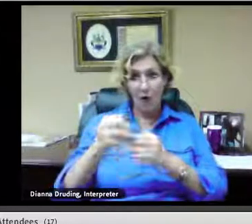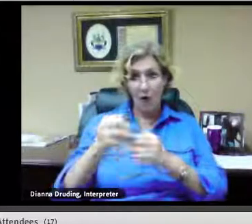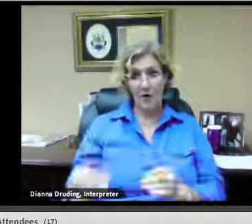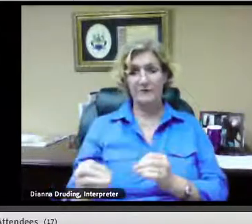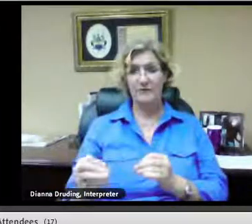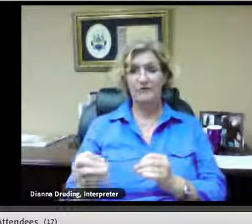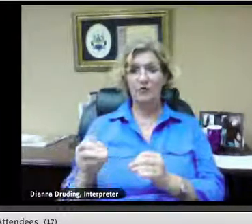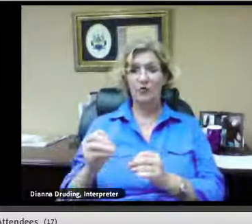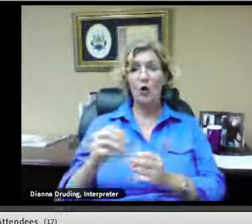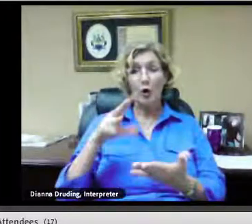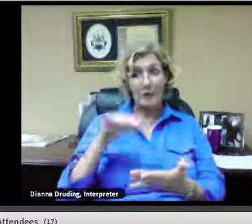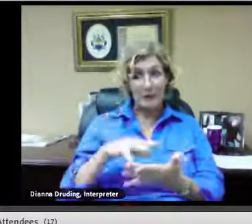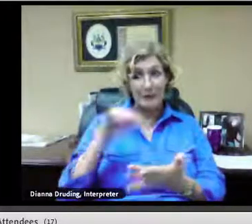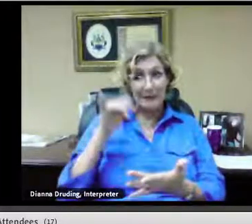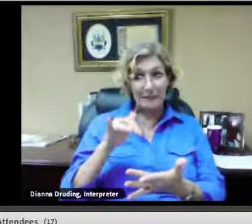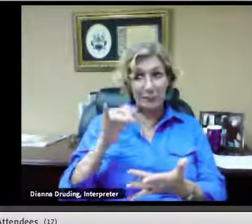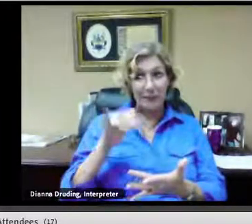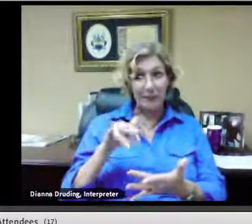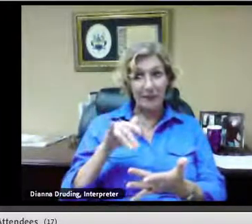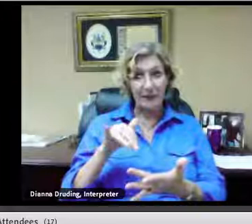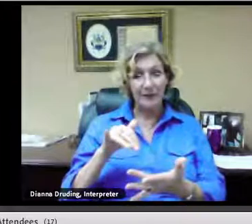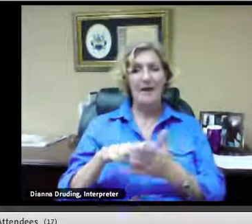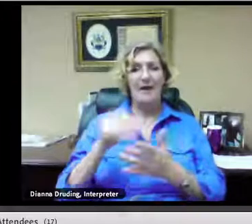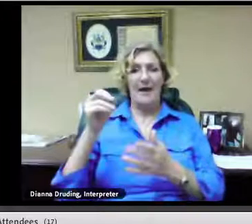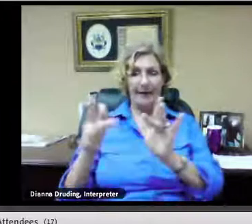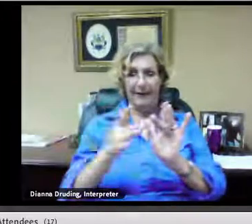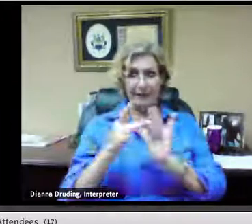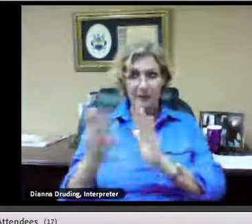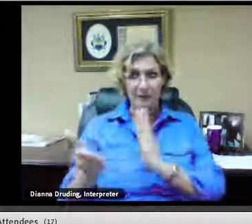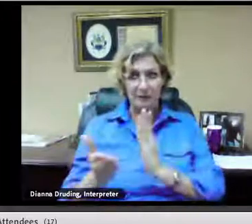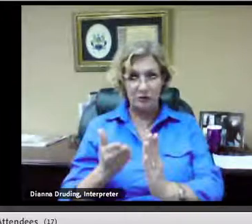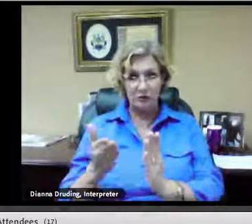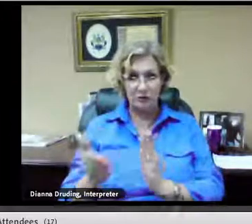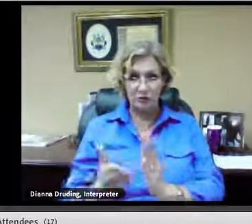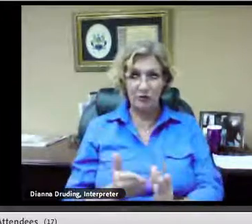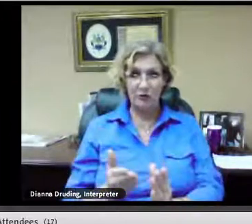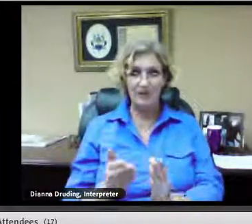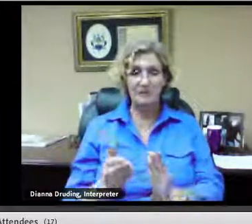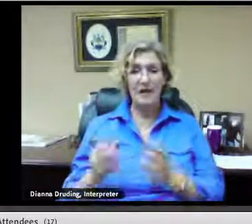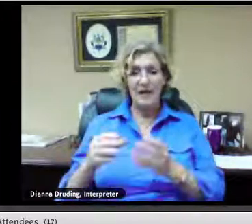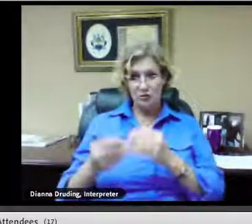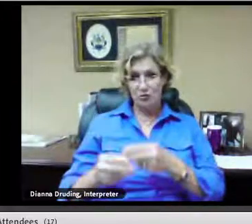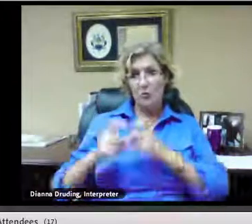of service to, again, disabled patrons. There it is. That's a phrase I want to call your attention to.